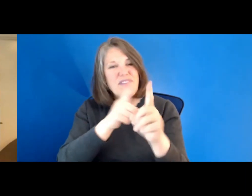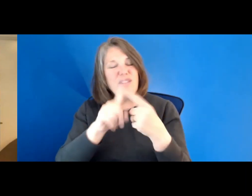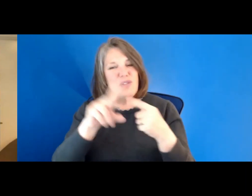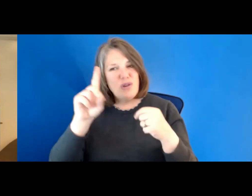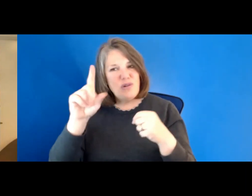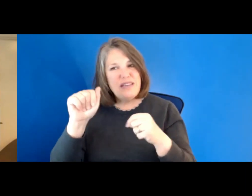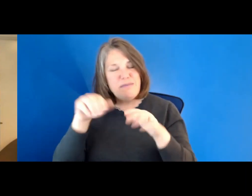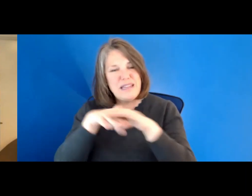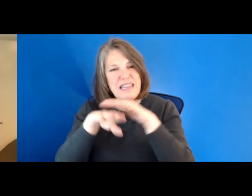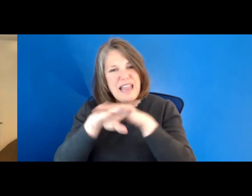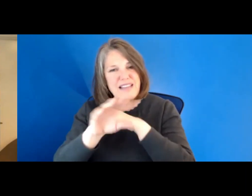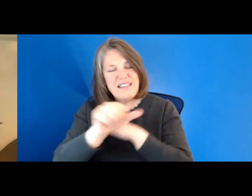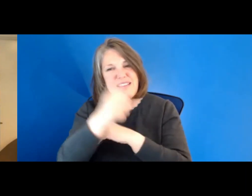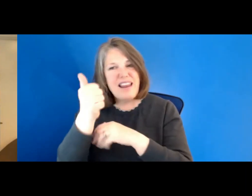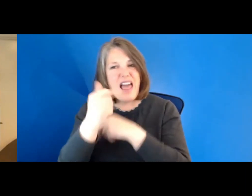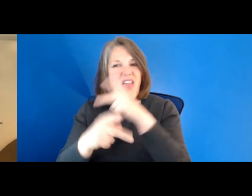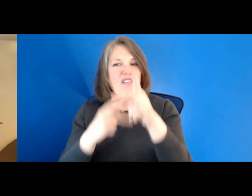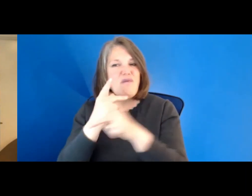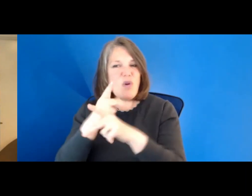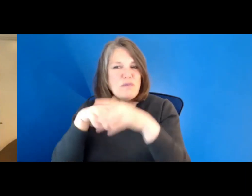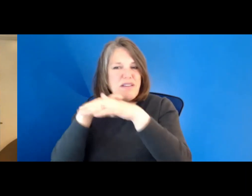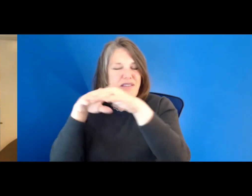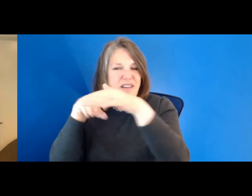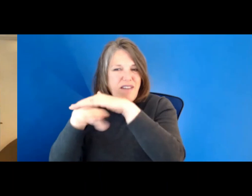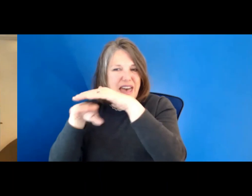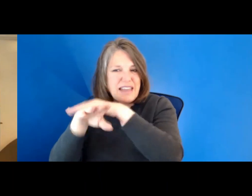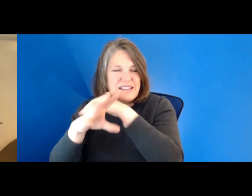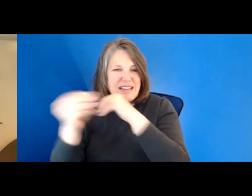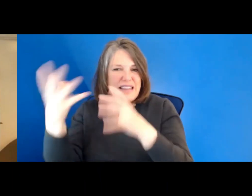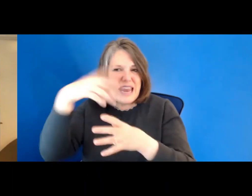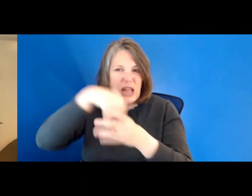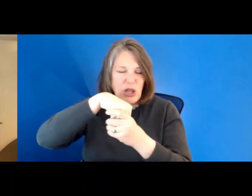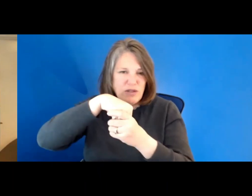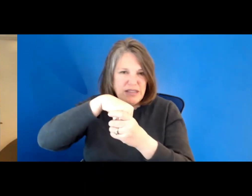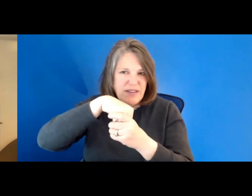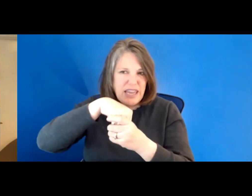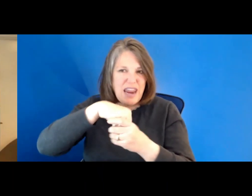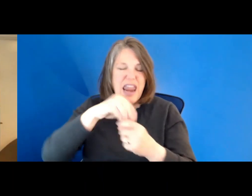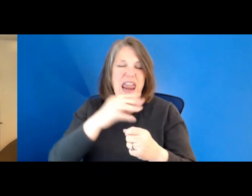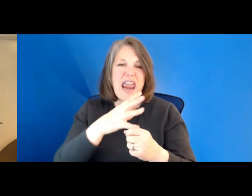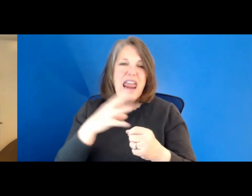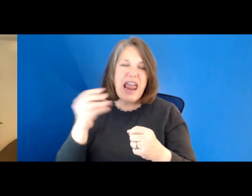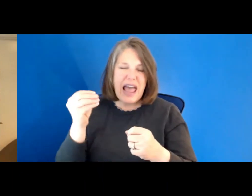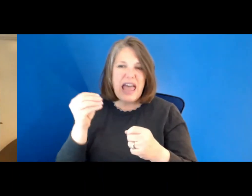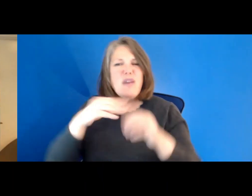access and other forms of access and inclusivity, and welcoming behavior